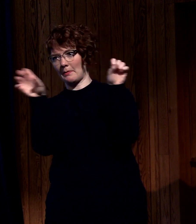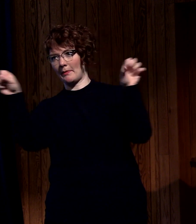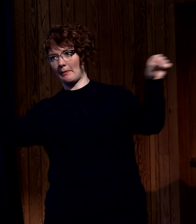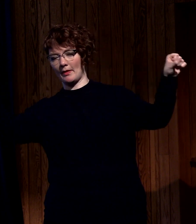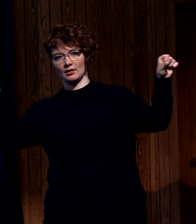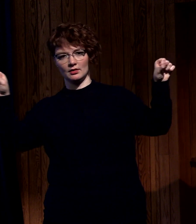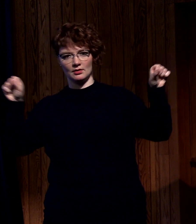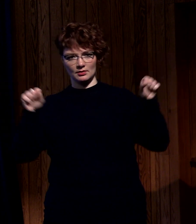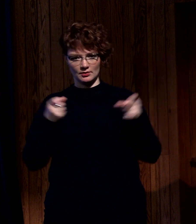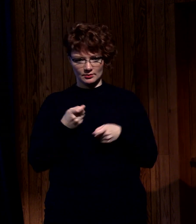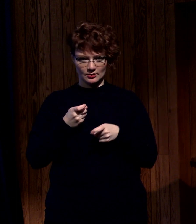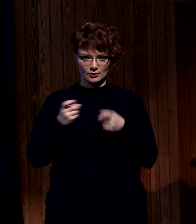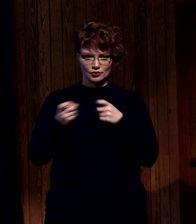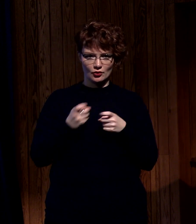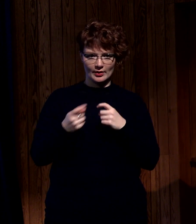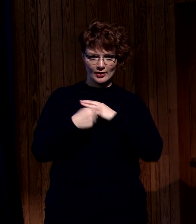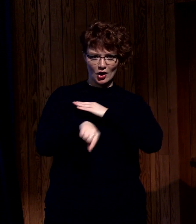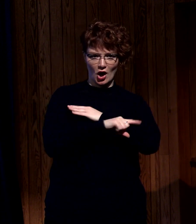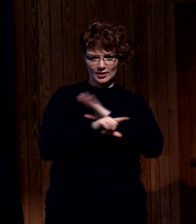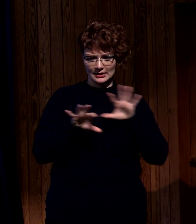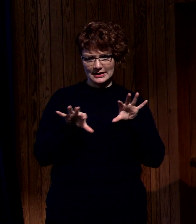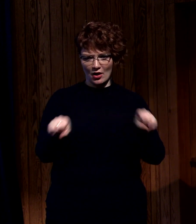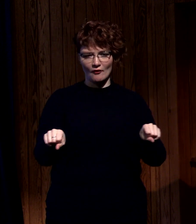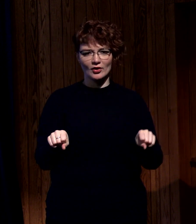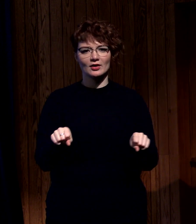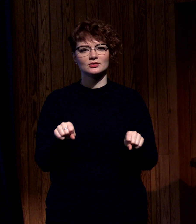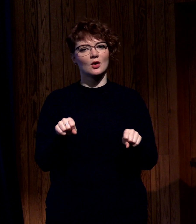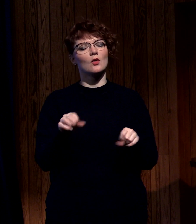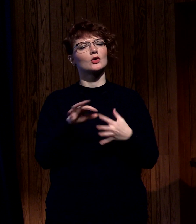your garden. And what's unique about pruning is that on the